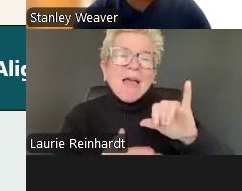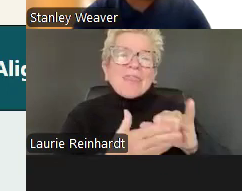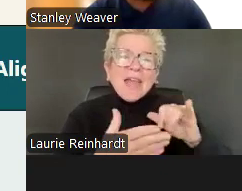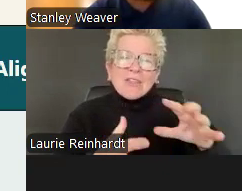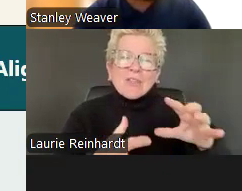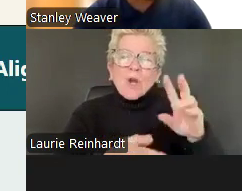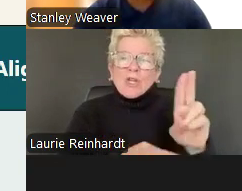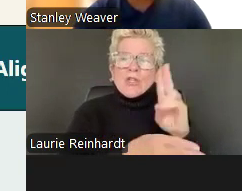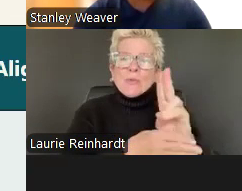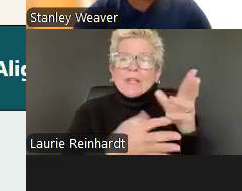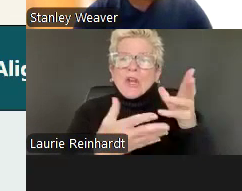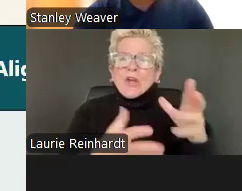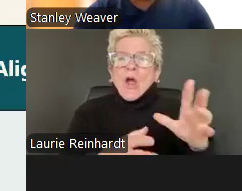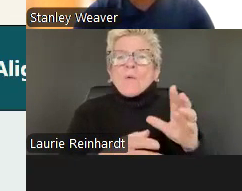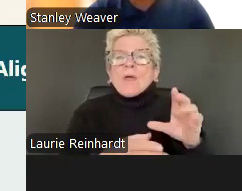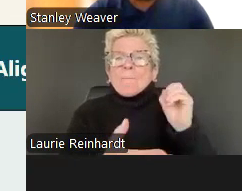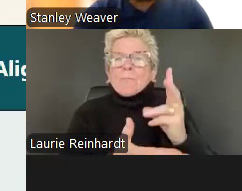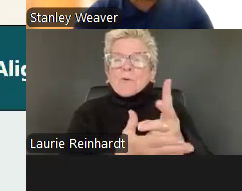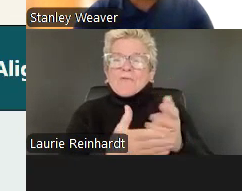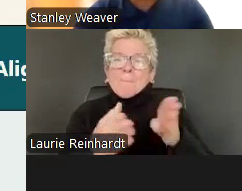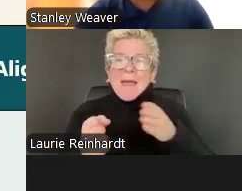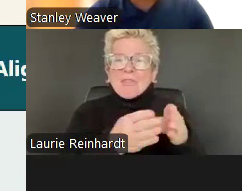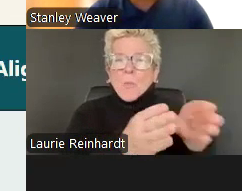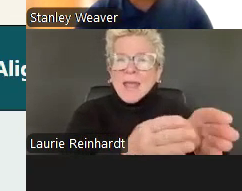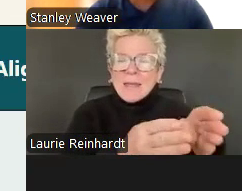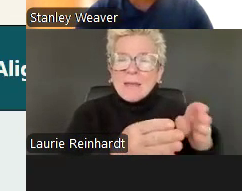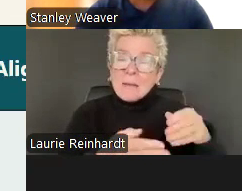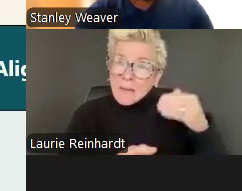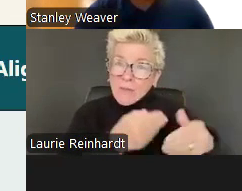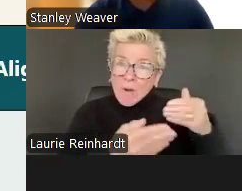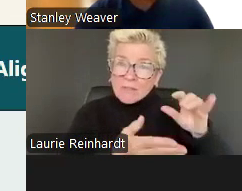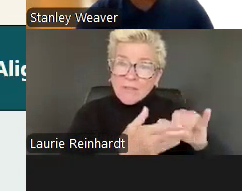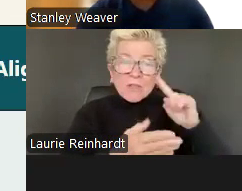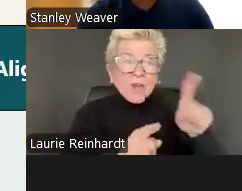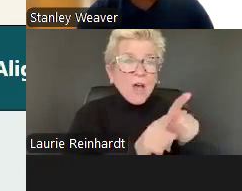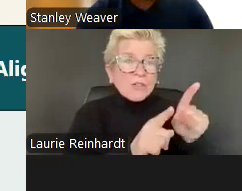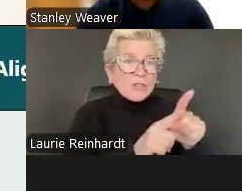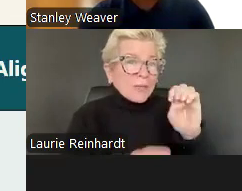local pathway the process for that is also an EDS and instead of providing a